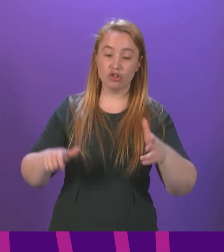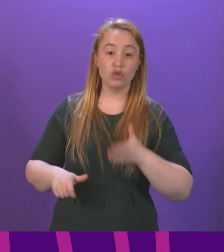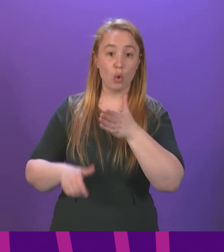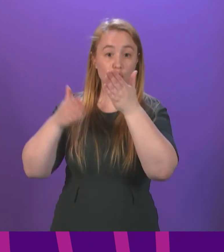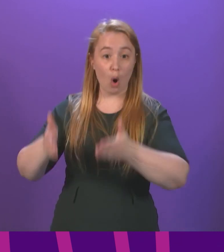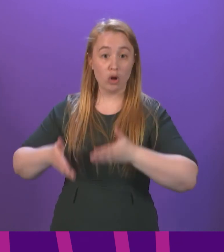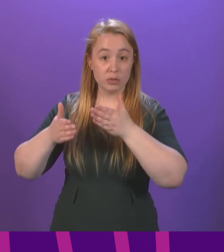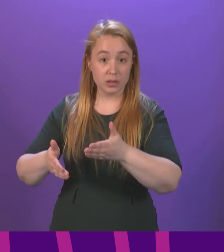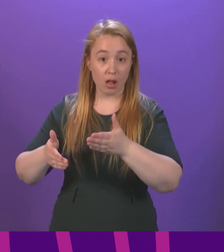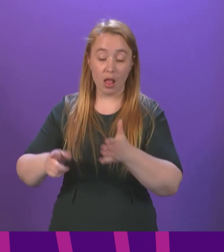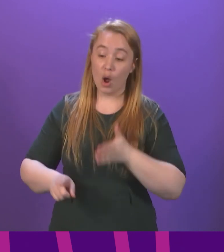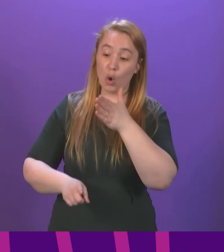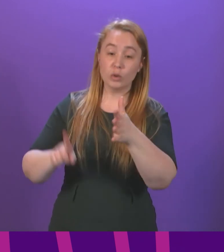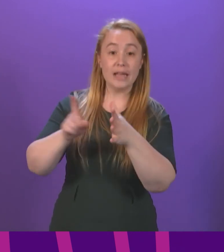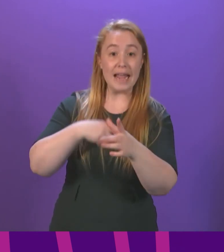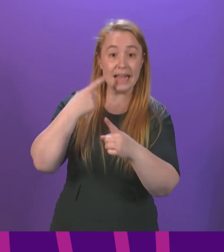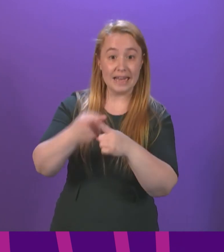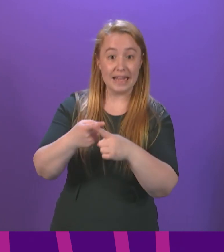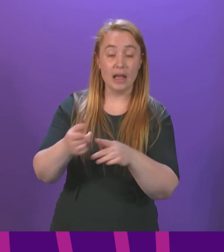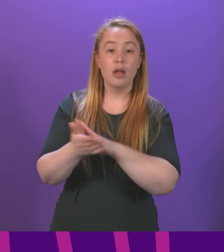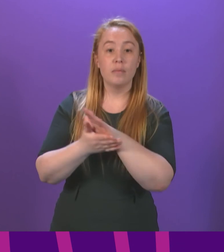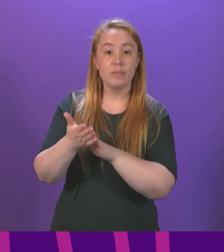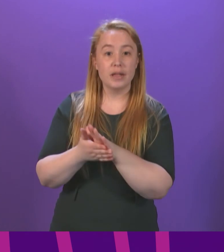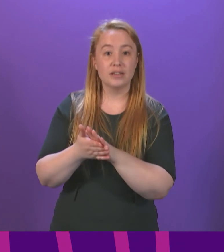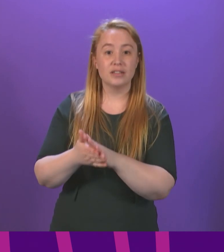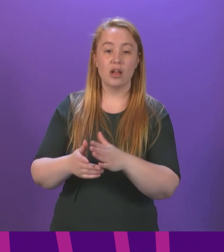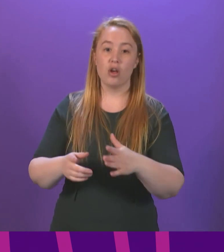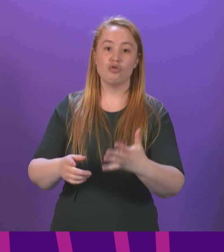those who go to accident and emergency, will reduce the need for red and green routes.